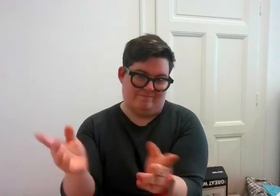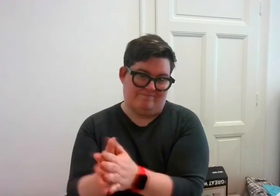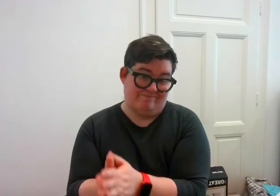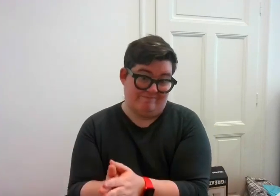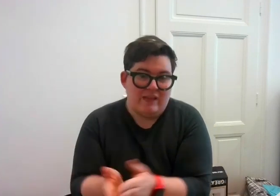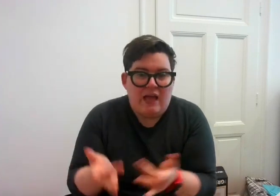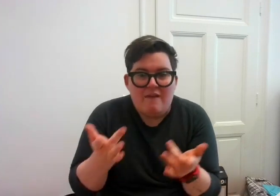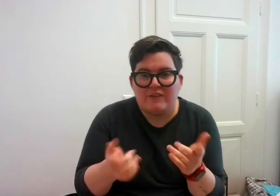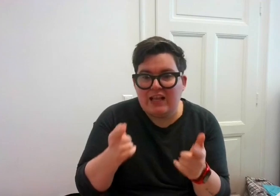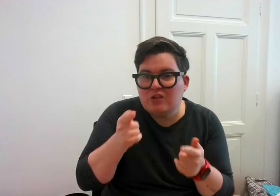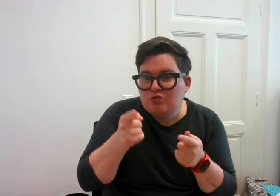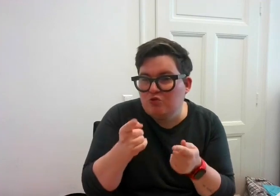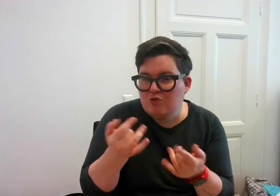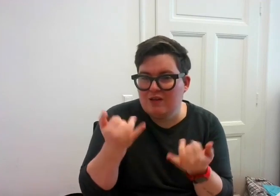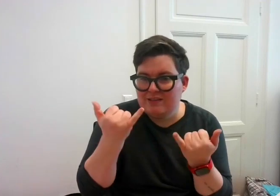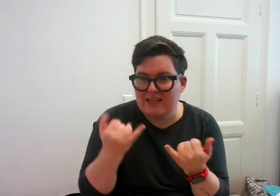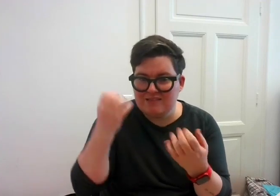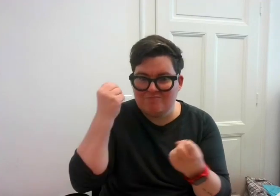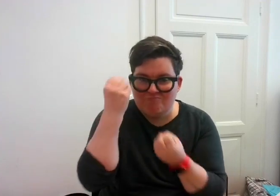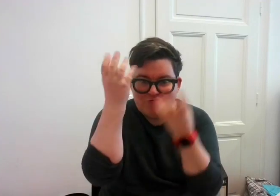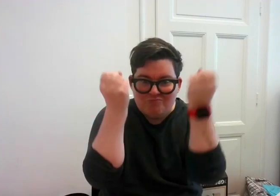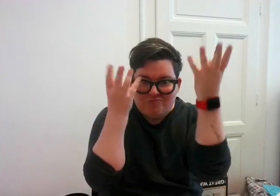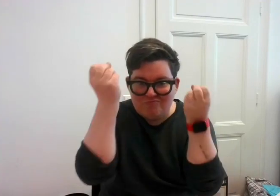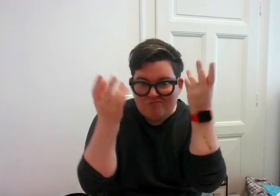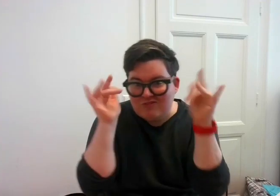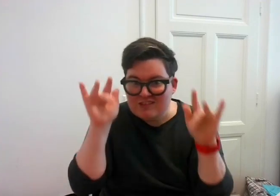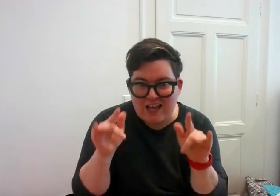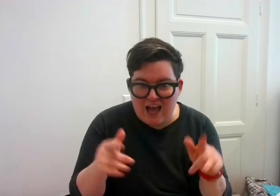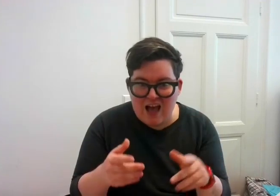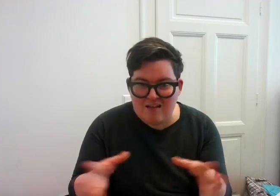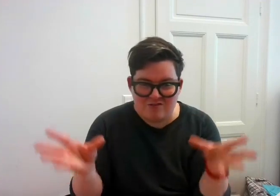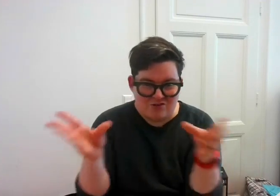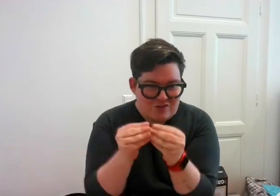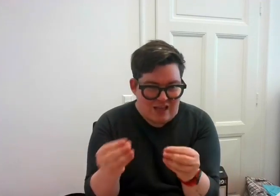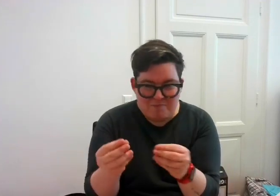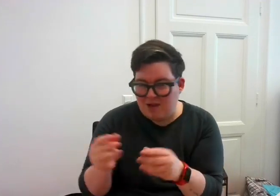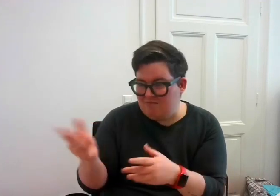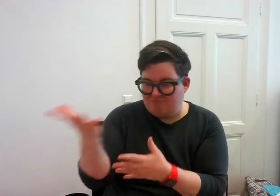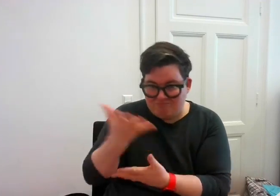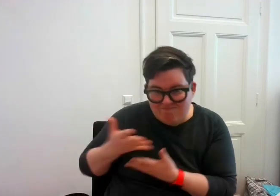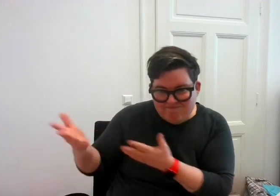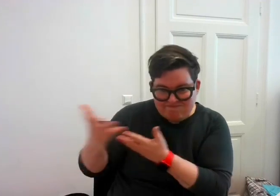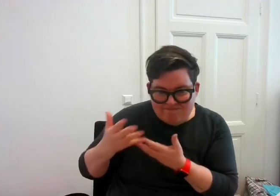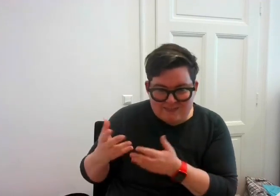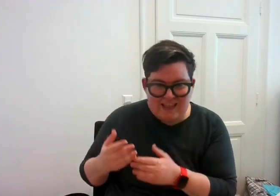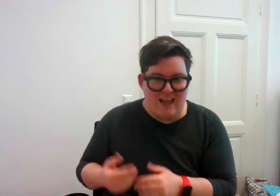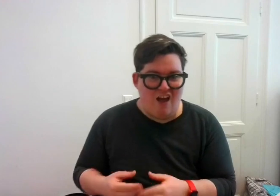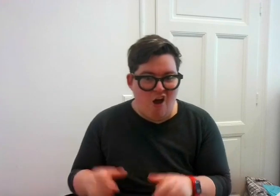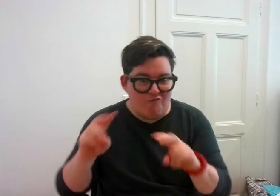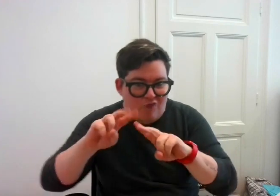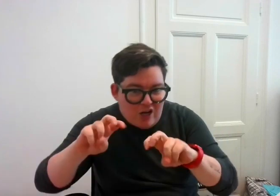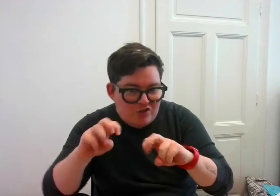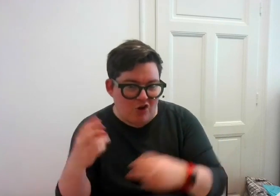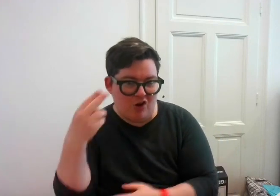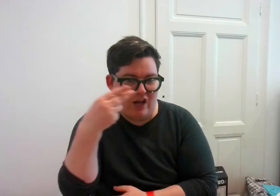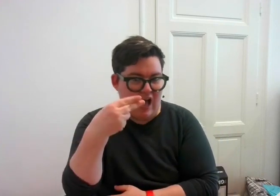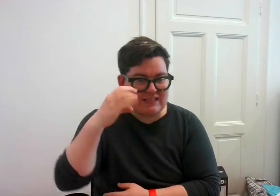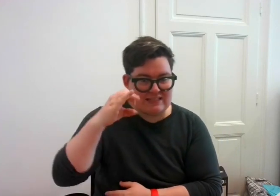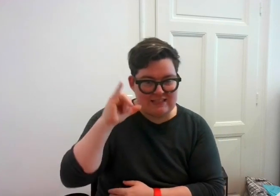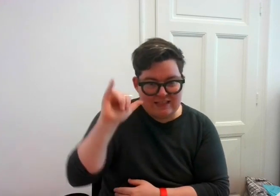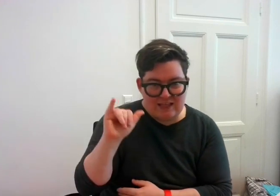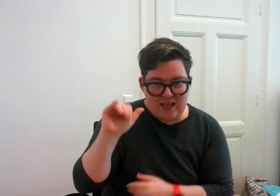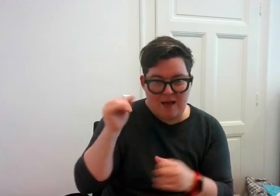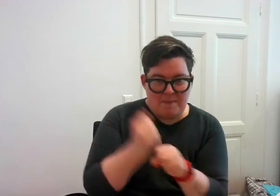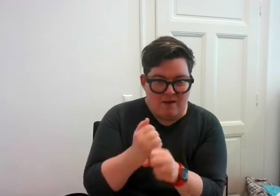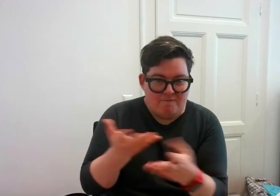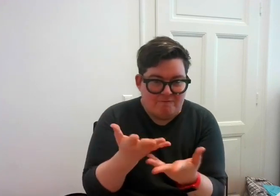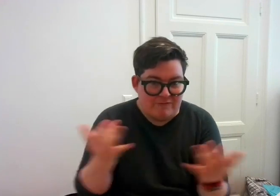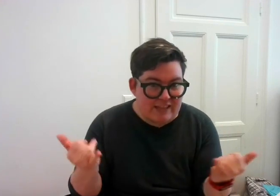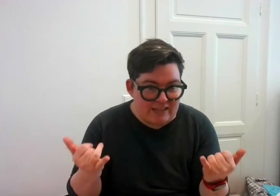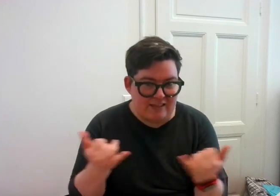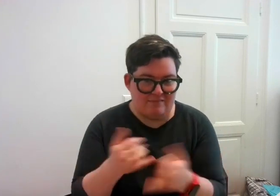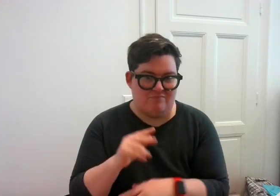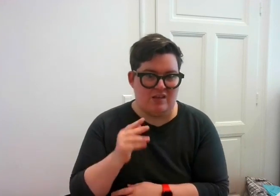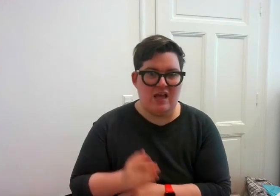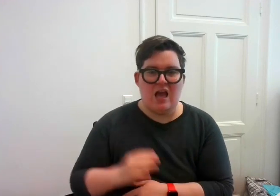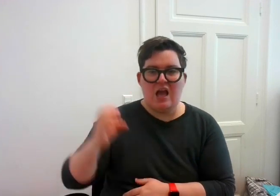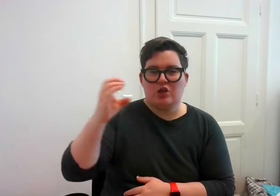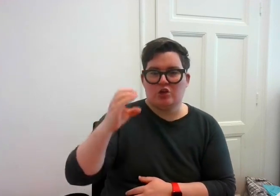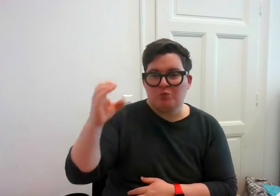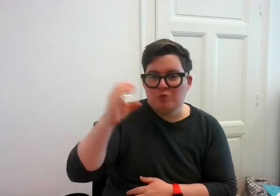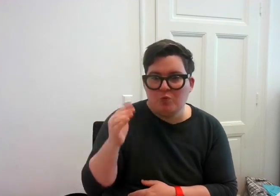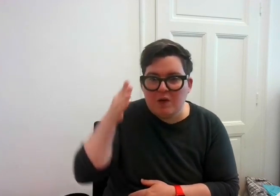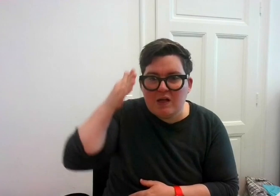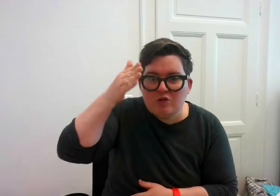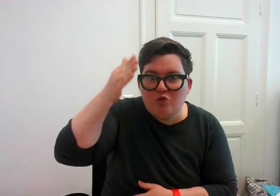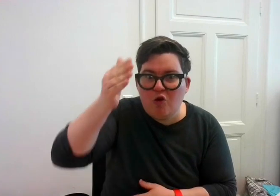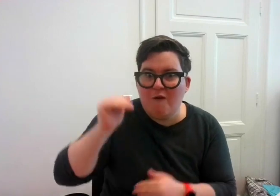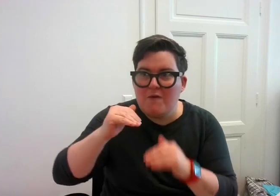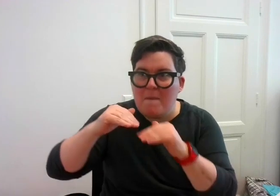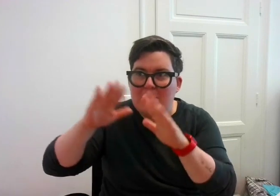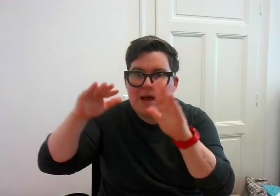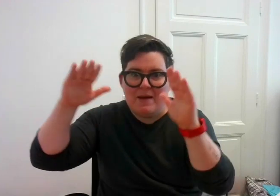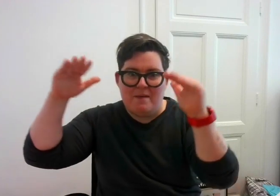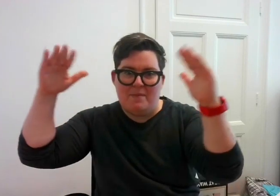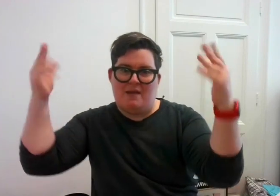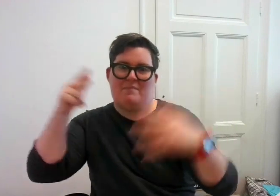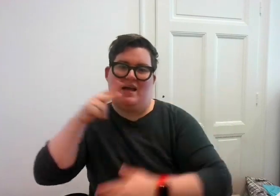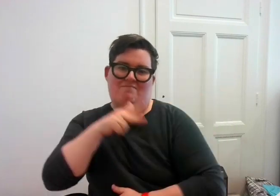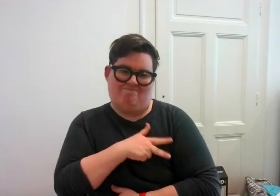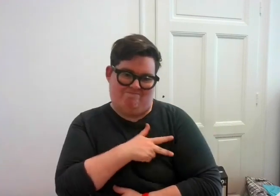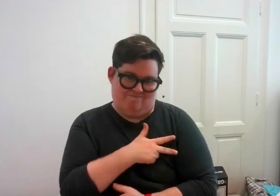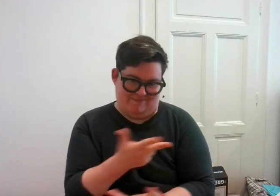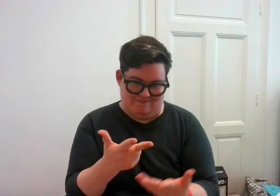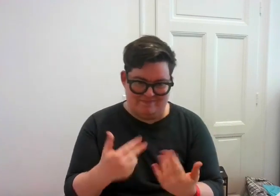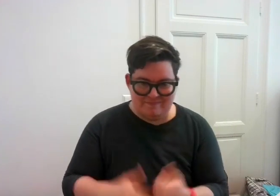Maybe you feel inspired now to come join us in conducting HCI research to realize more and more criptopias with us in the future.